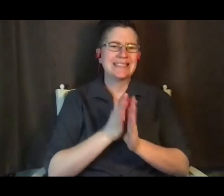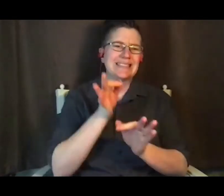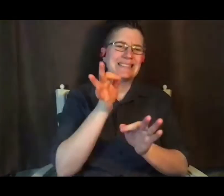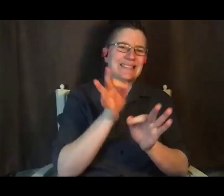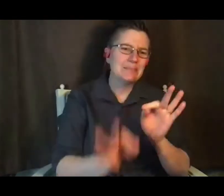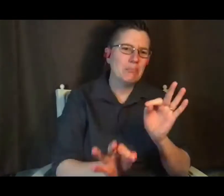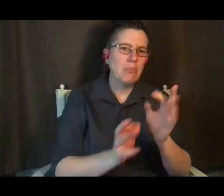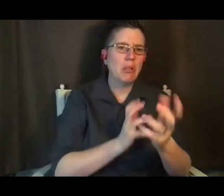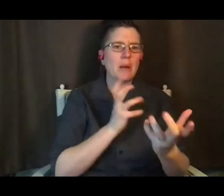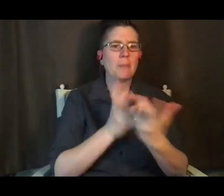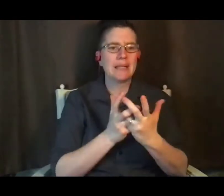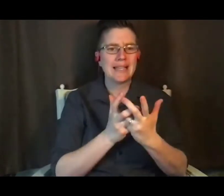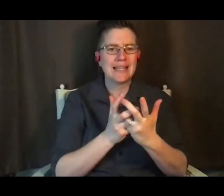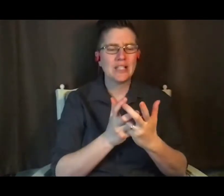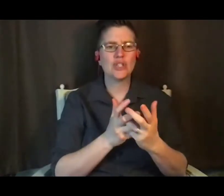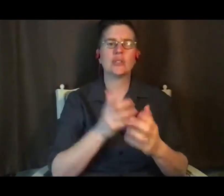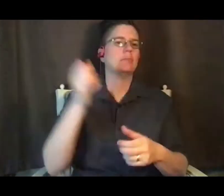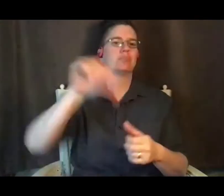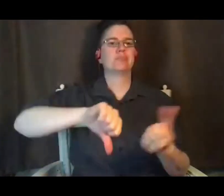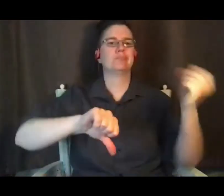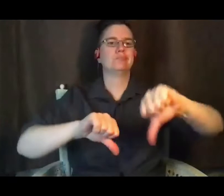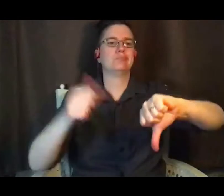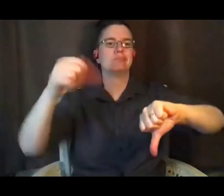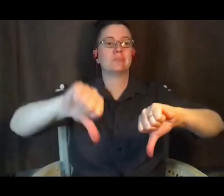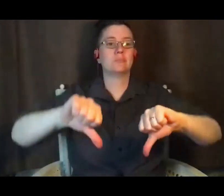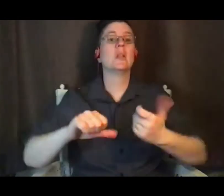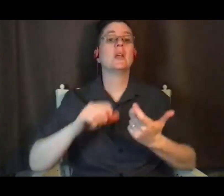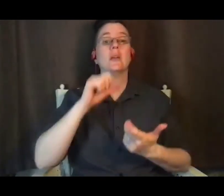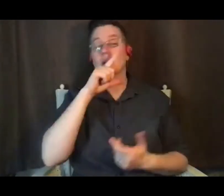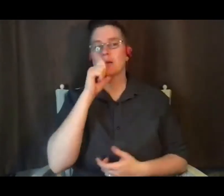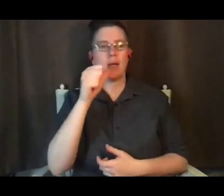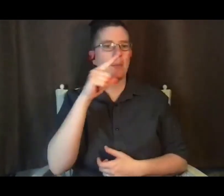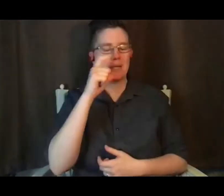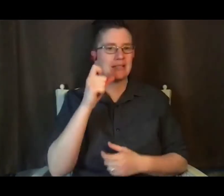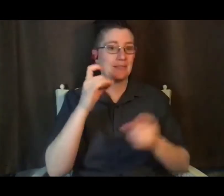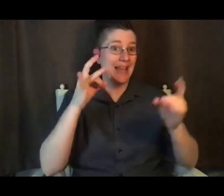because of over hatred but because of the other side of ableism the fact that ableism teaches